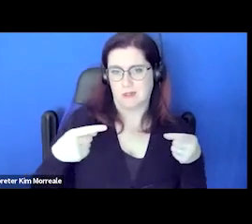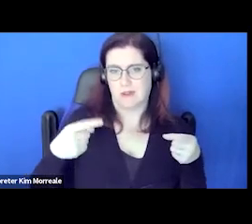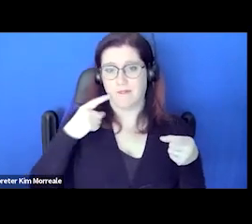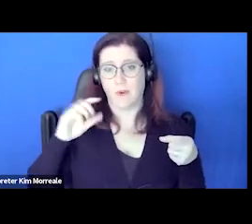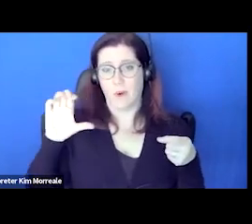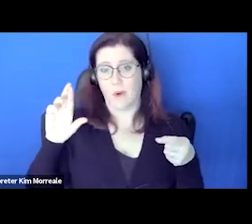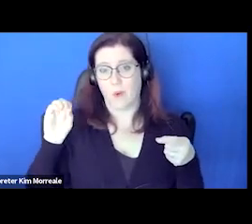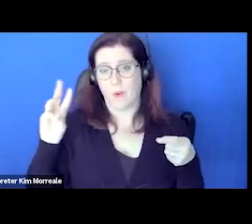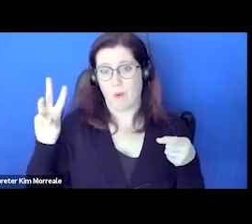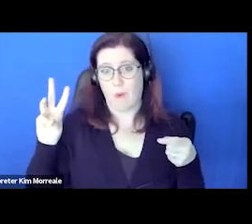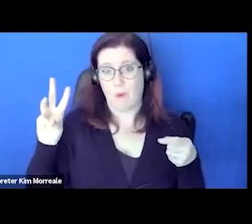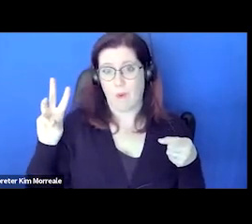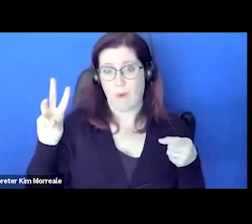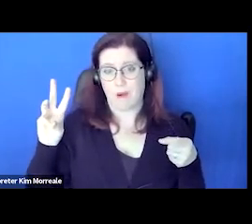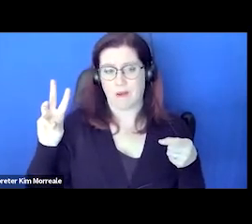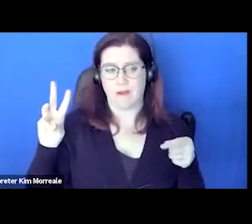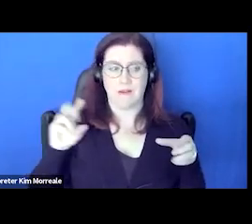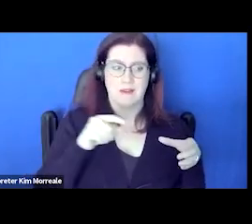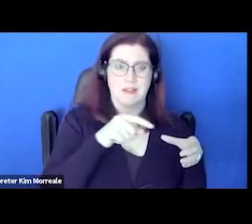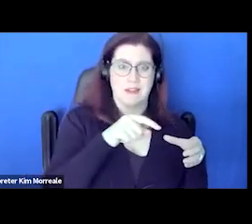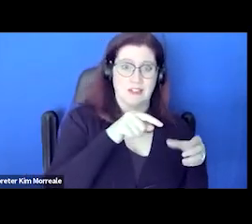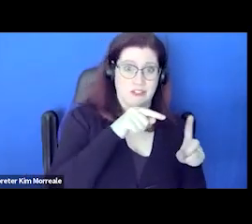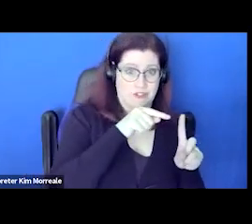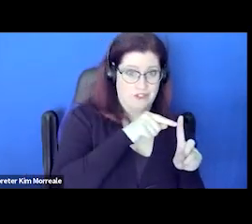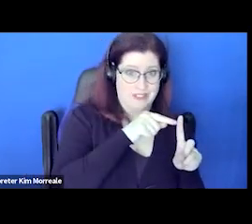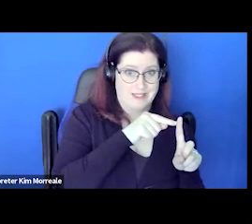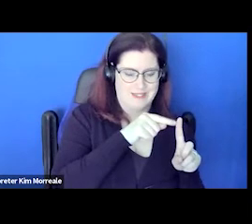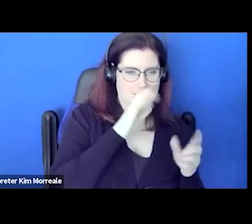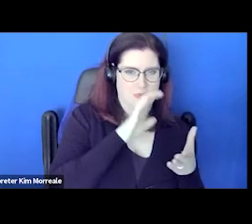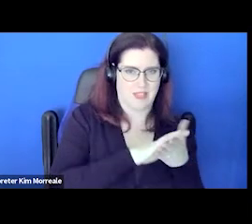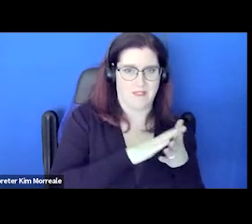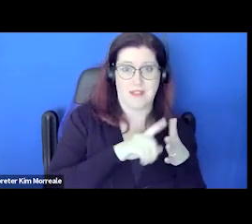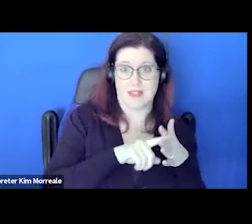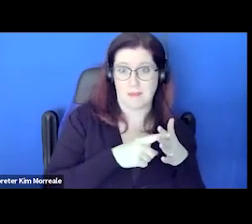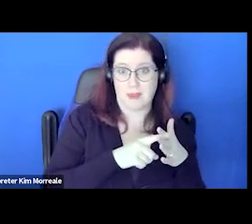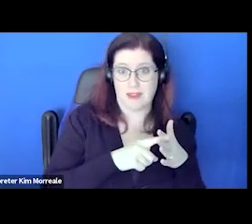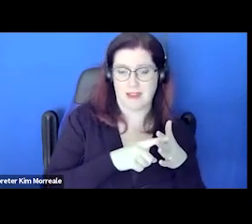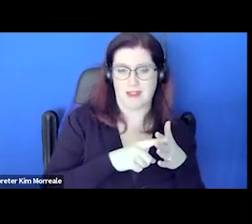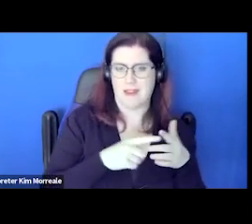and so she believed that initially I wasn't doing all the paperwork